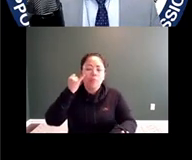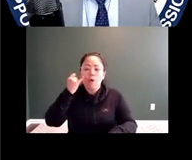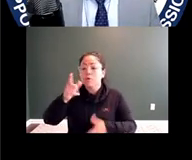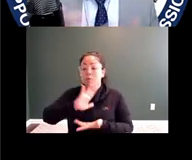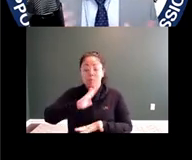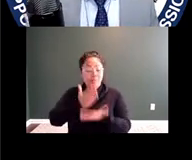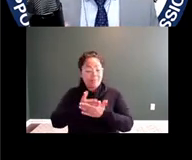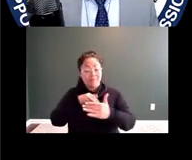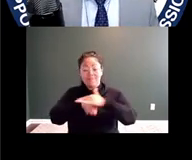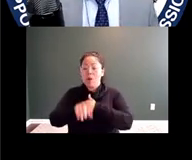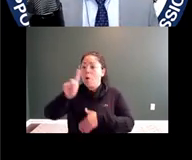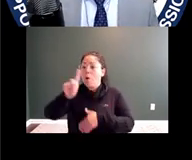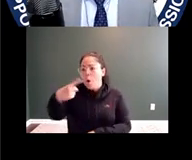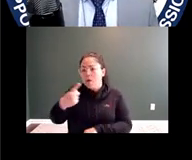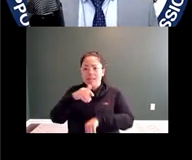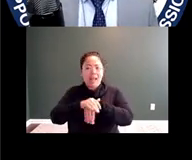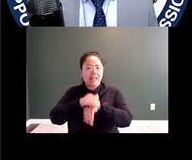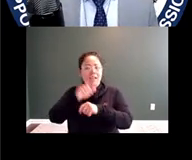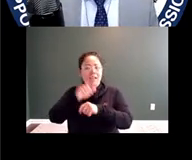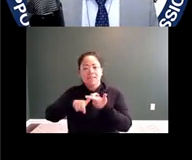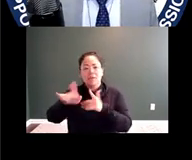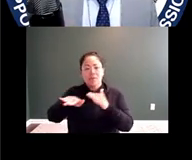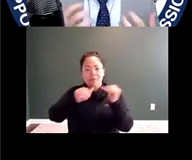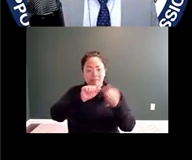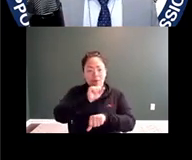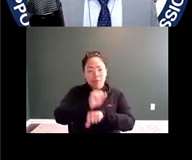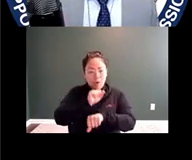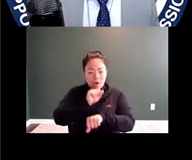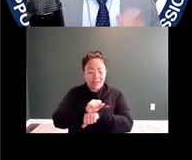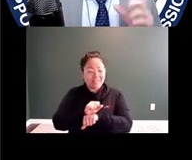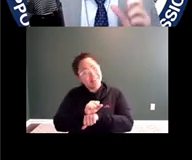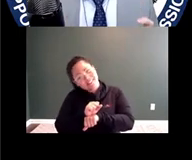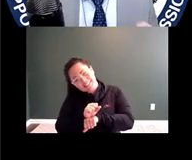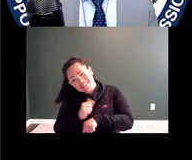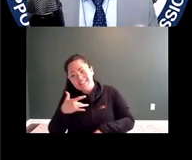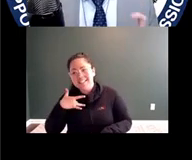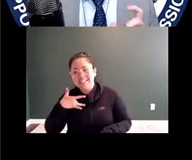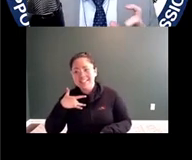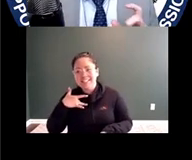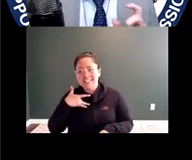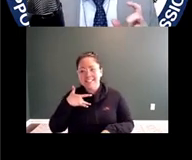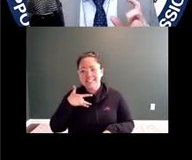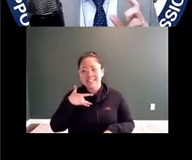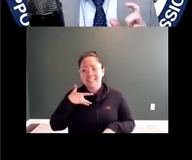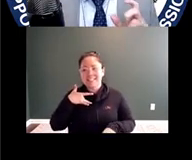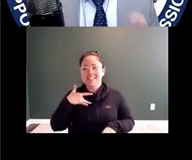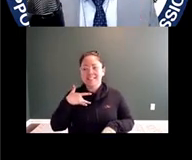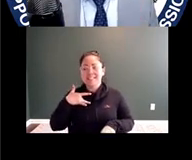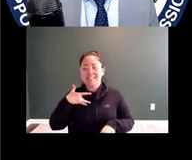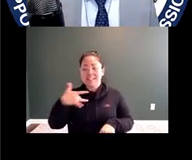it's English only until you leave work, all right? Generally, that is going to be, you know, from EEOC guidance,